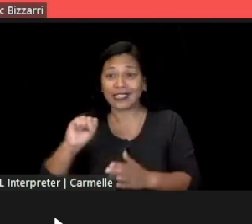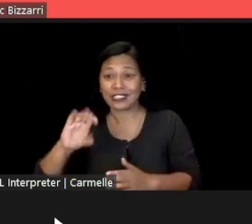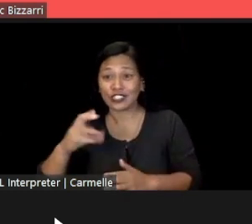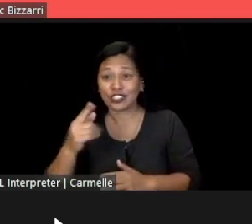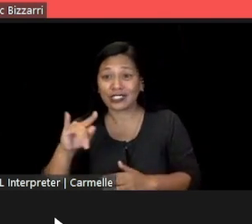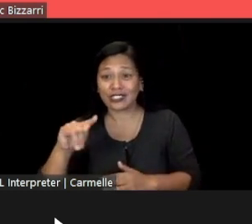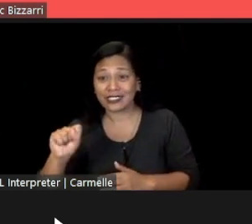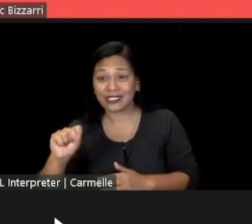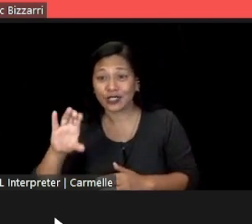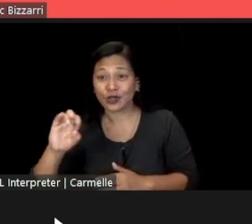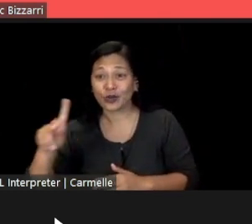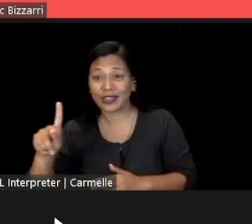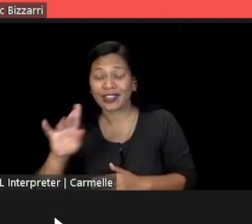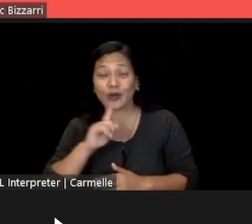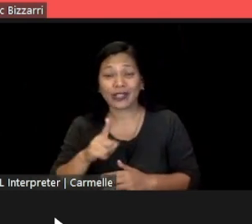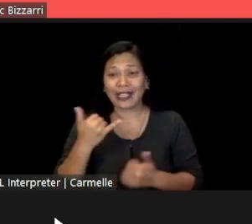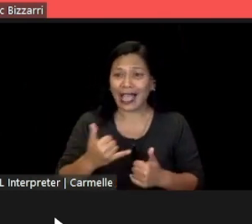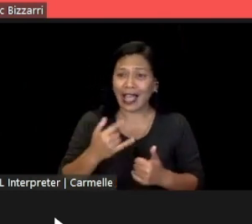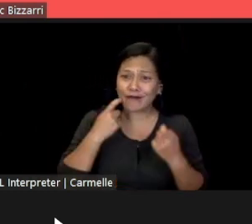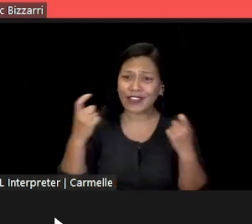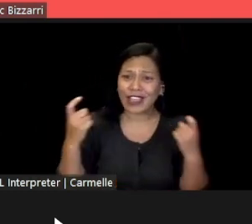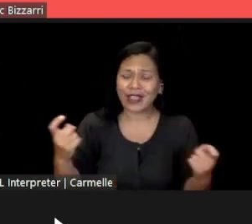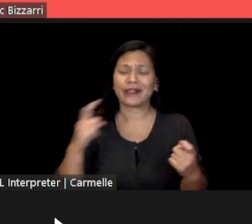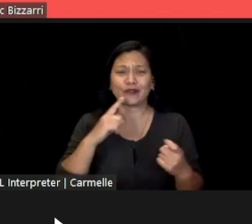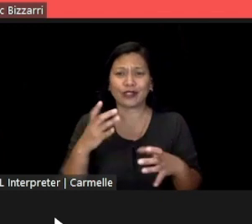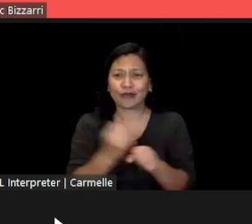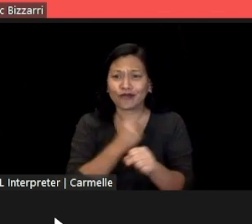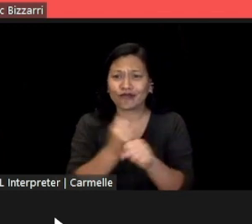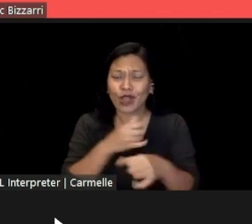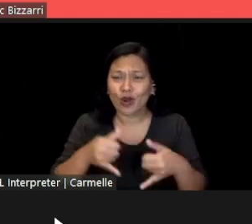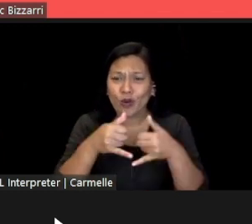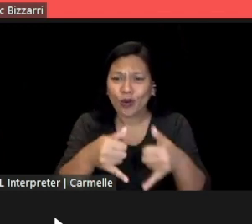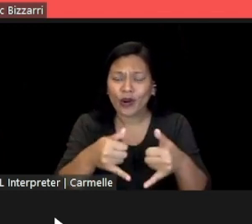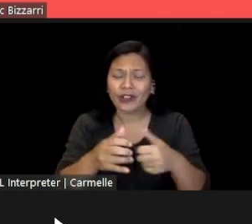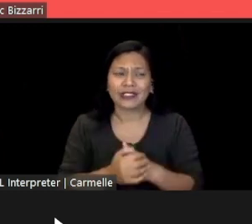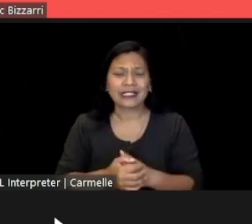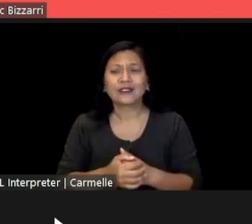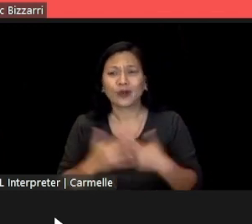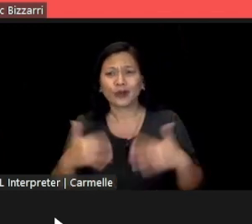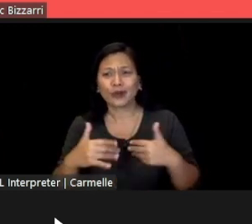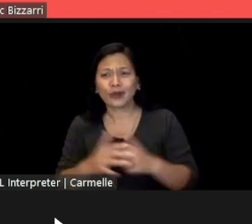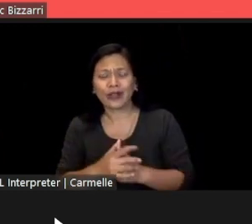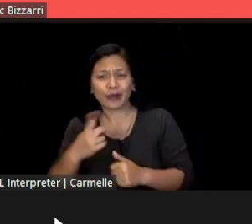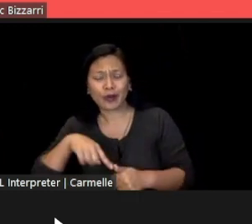those are things that we're very proud right now, about those shows, just because I think for a long time,